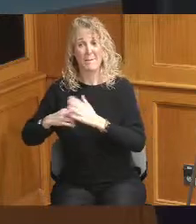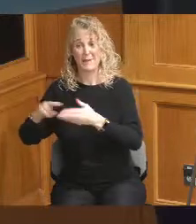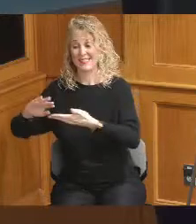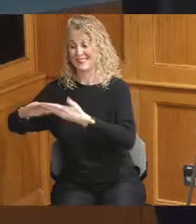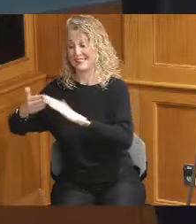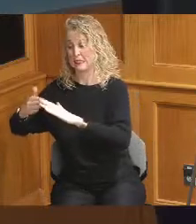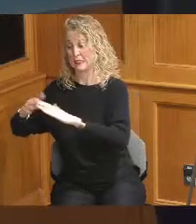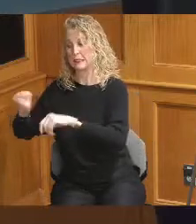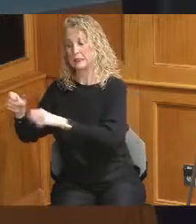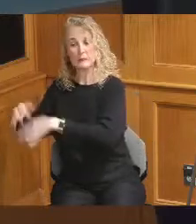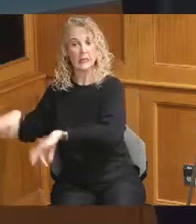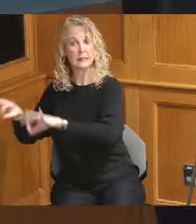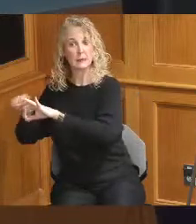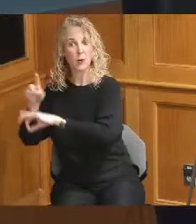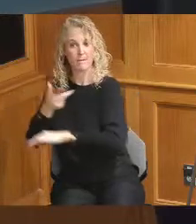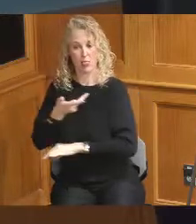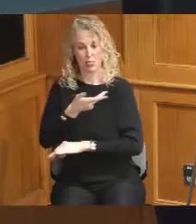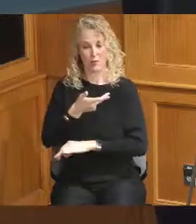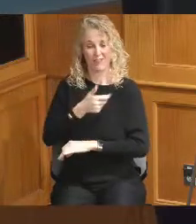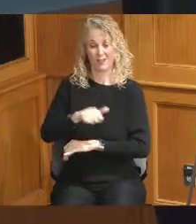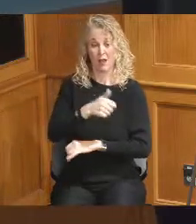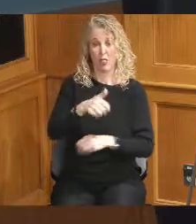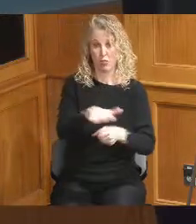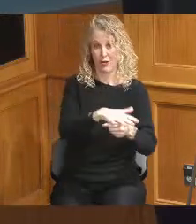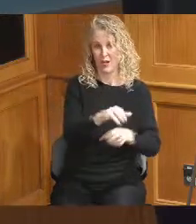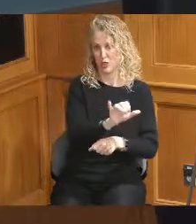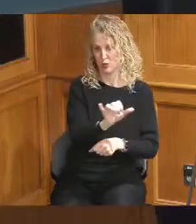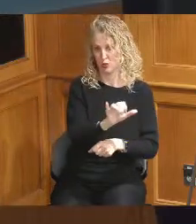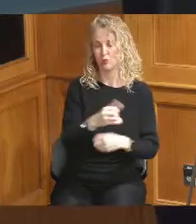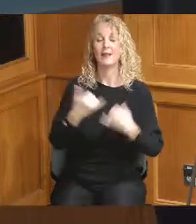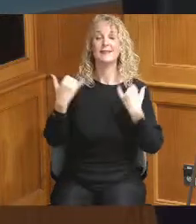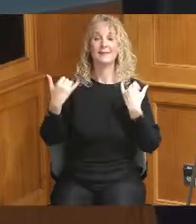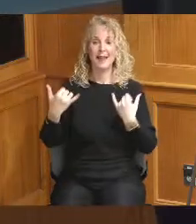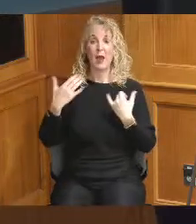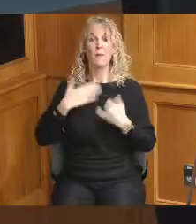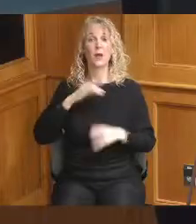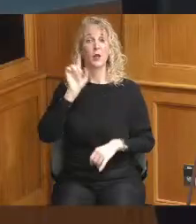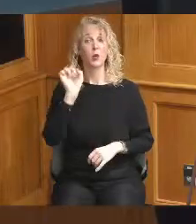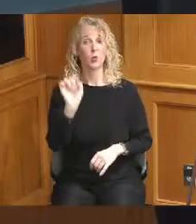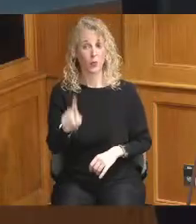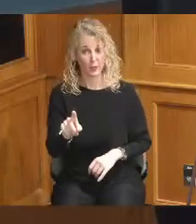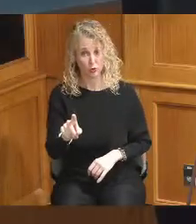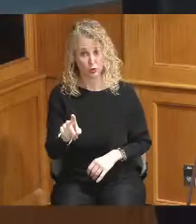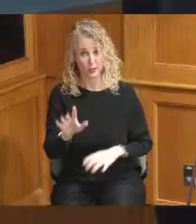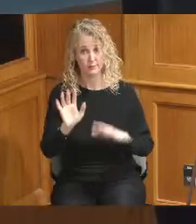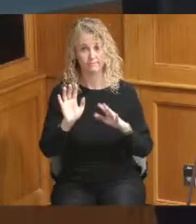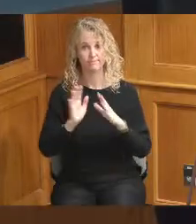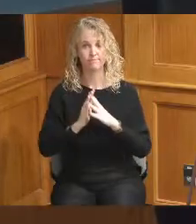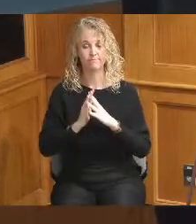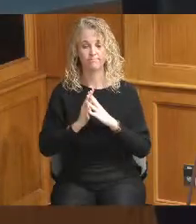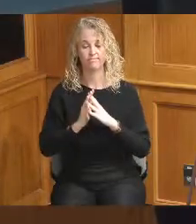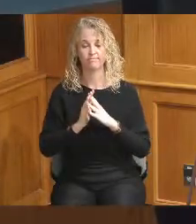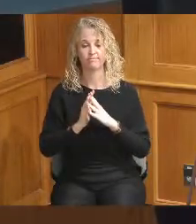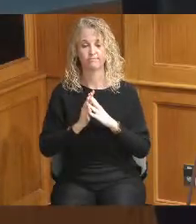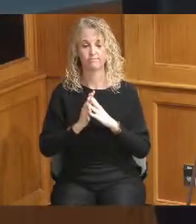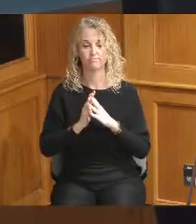to County Commissioners but my question for you and I've been in a number of different spaces